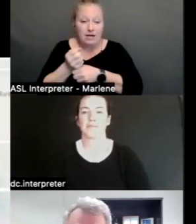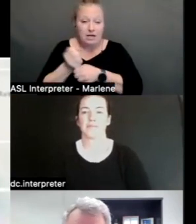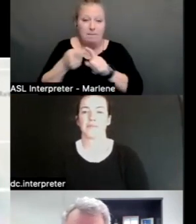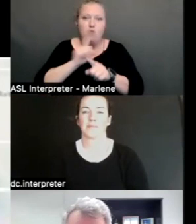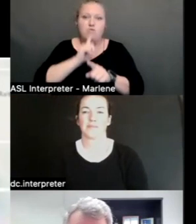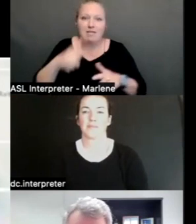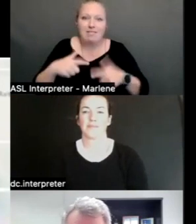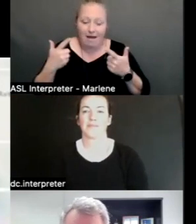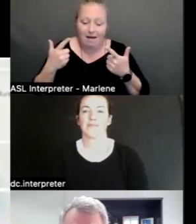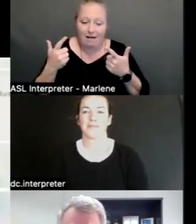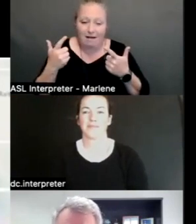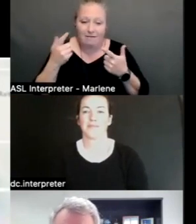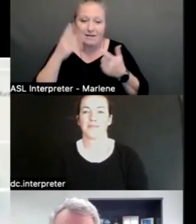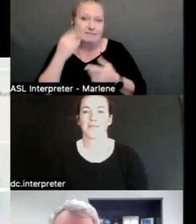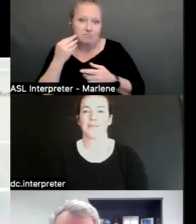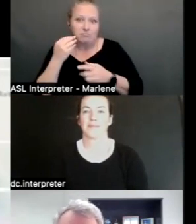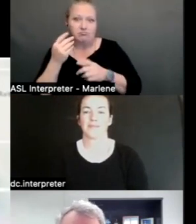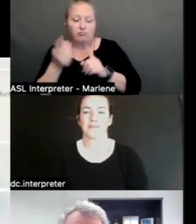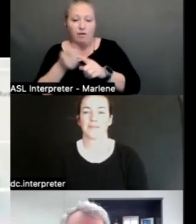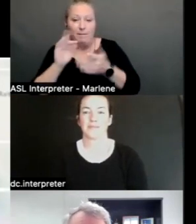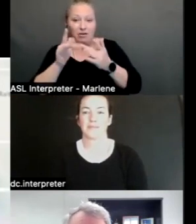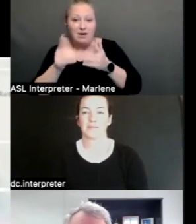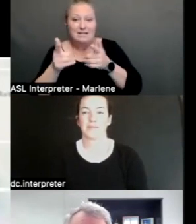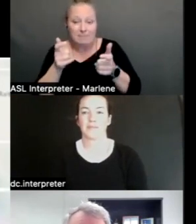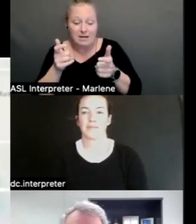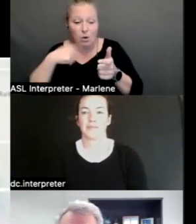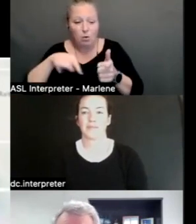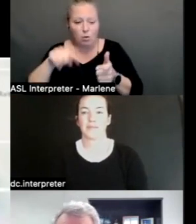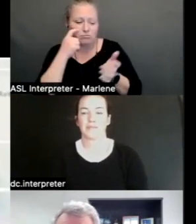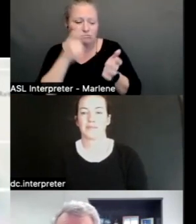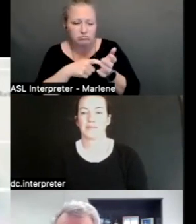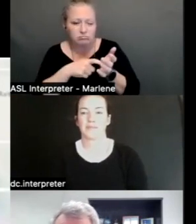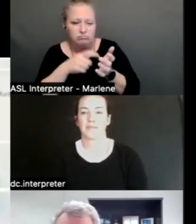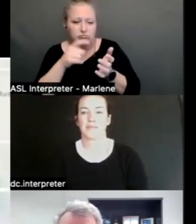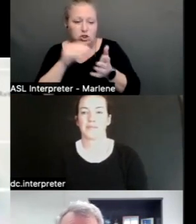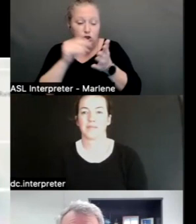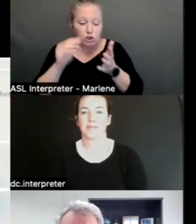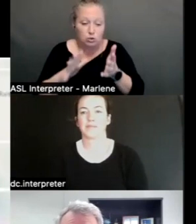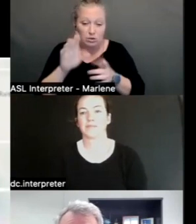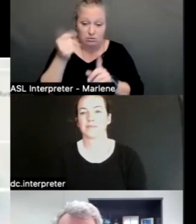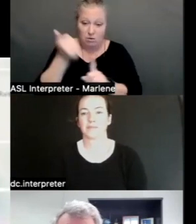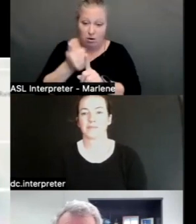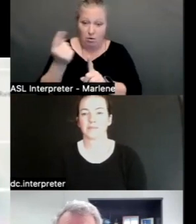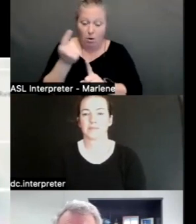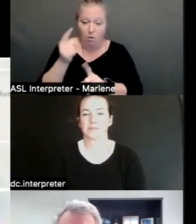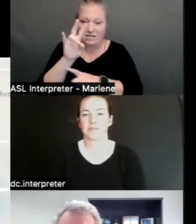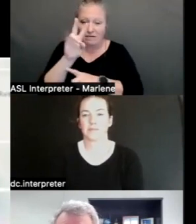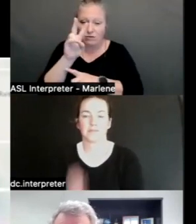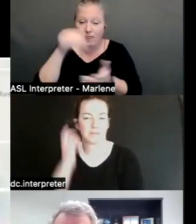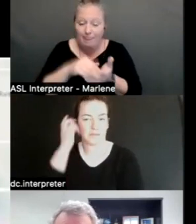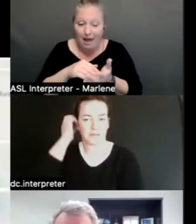life experience of internet speeds we're seeing of our students alone read 72,000 residents unserved